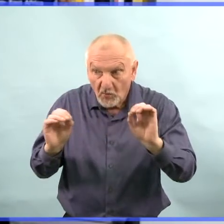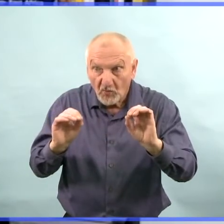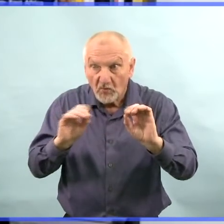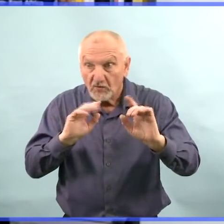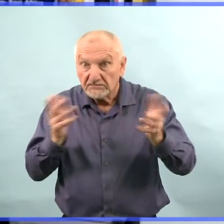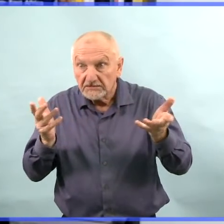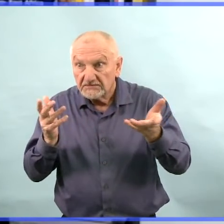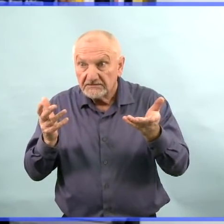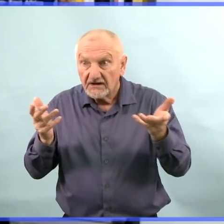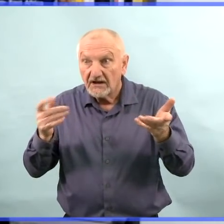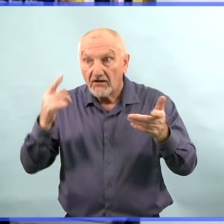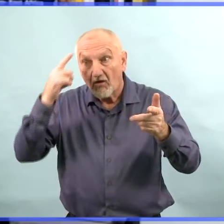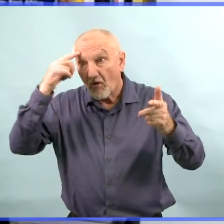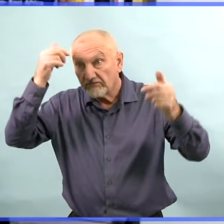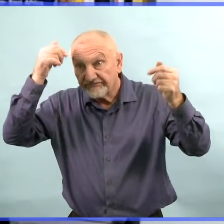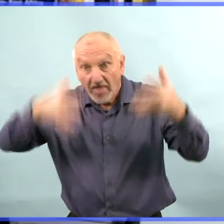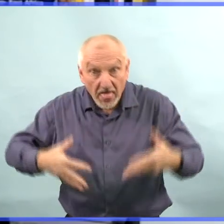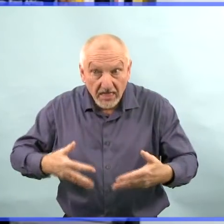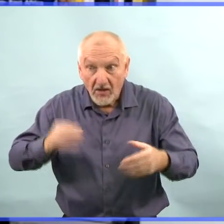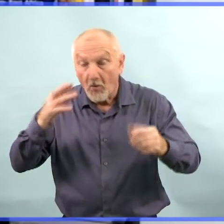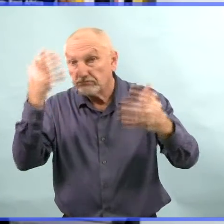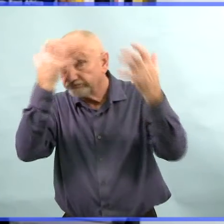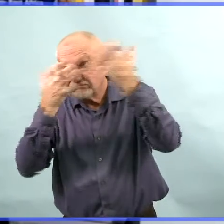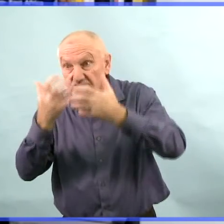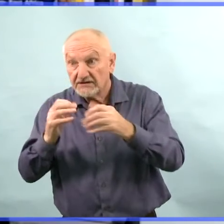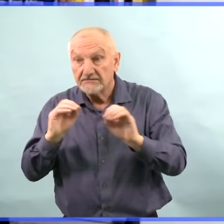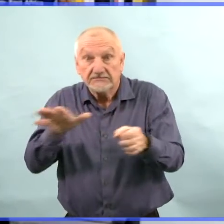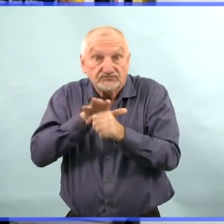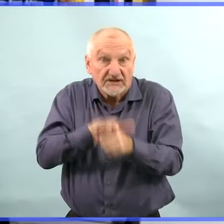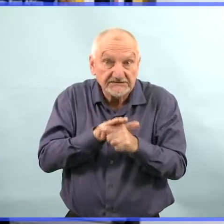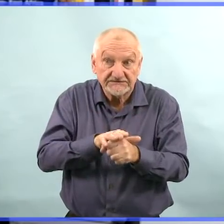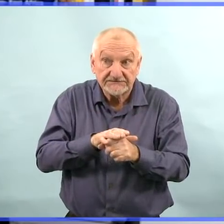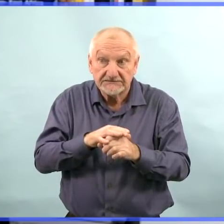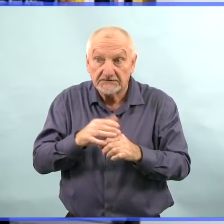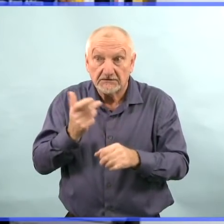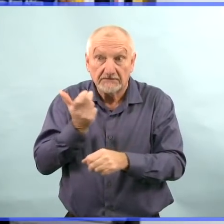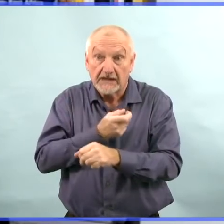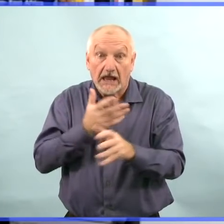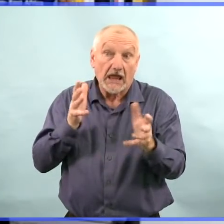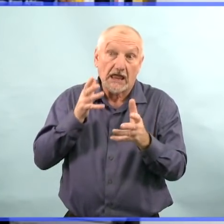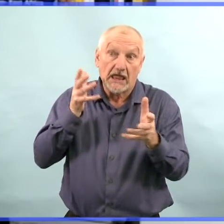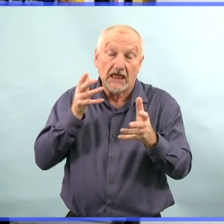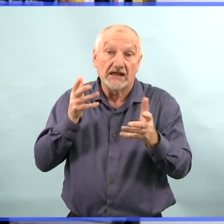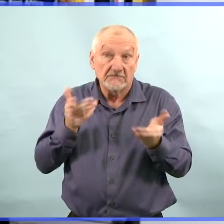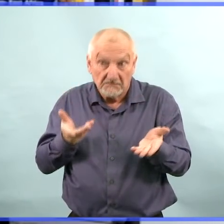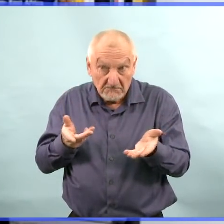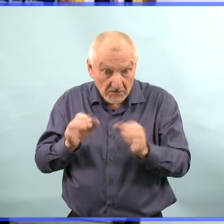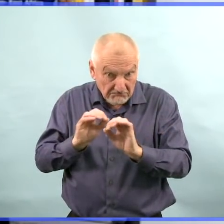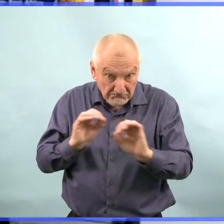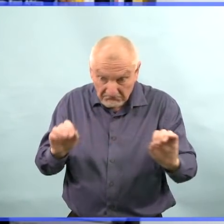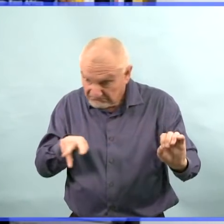stress related to getting a vaccine um and then they can go back to their classrooms after that